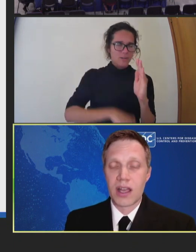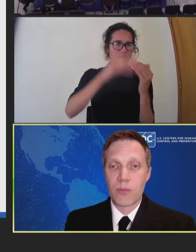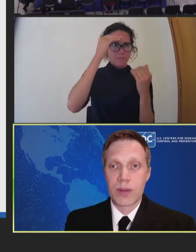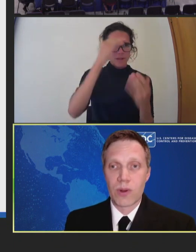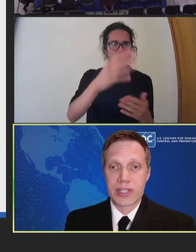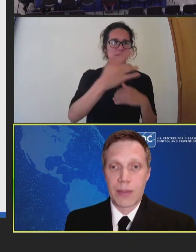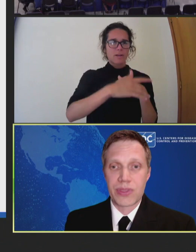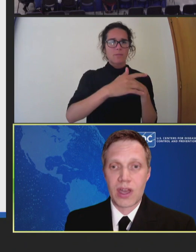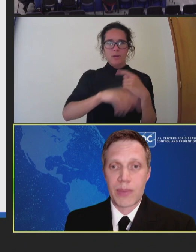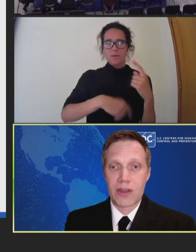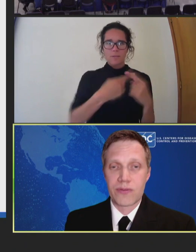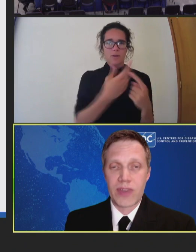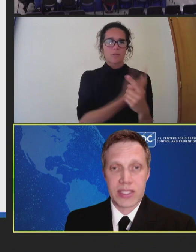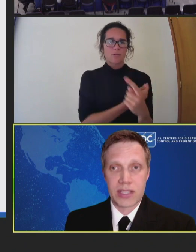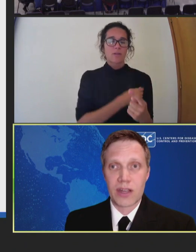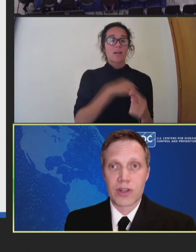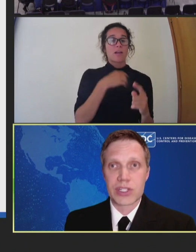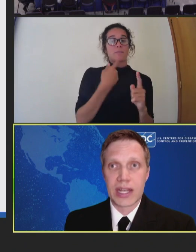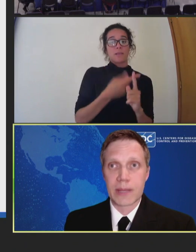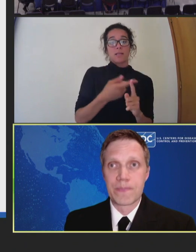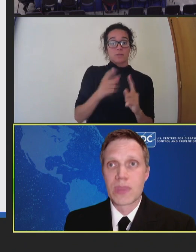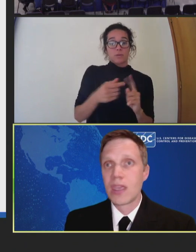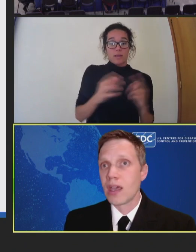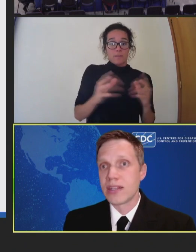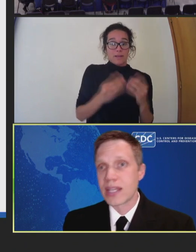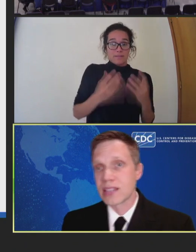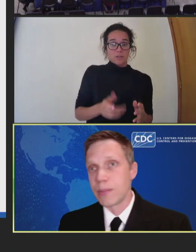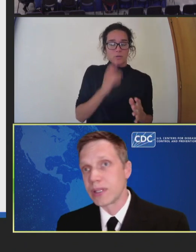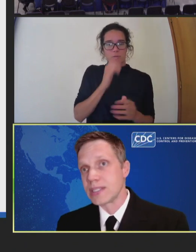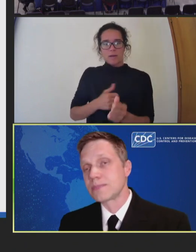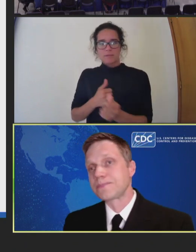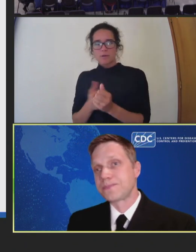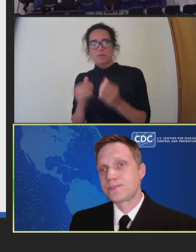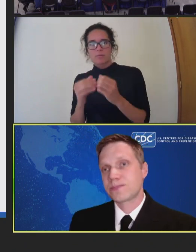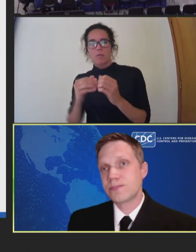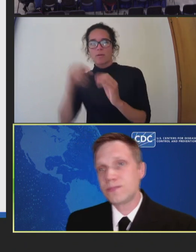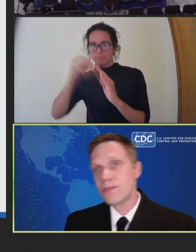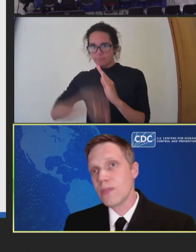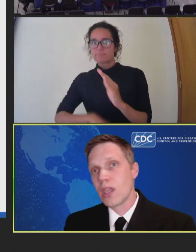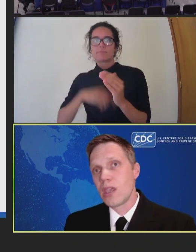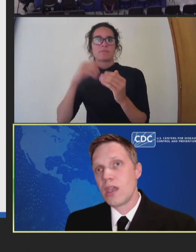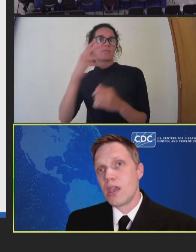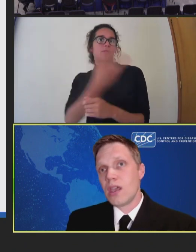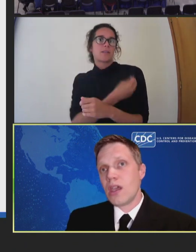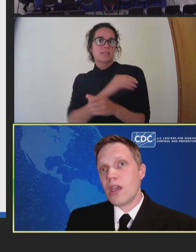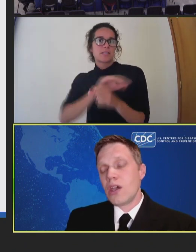more and more depth about vaccine coverage data. Next slide, please.